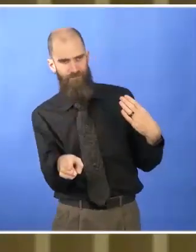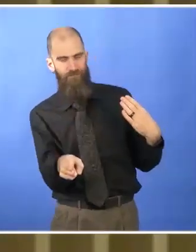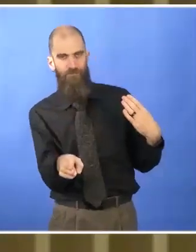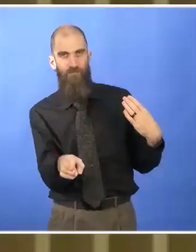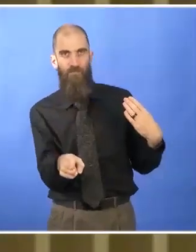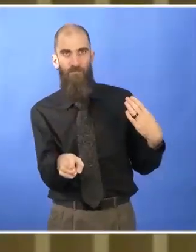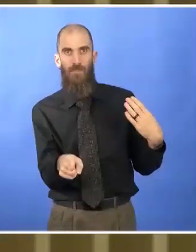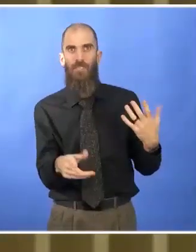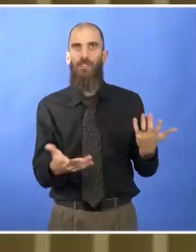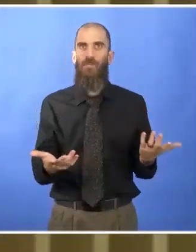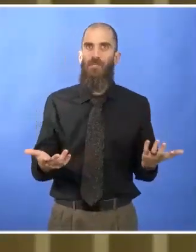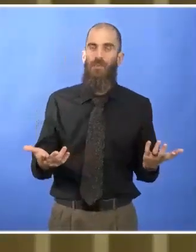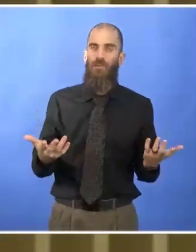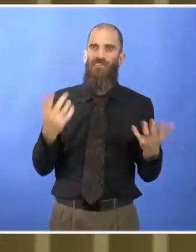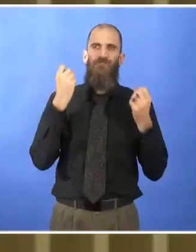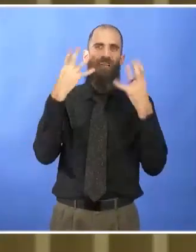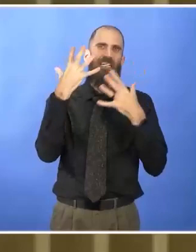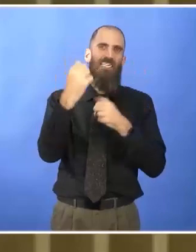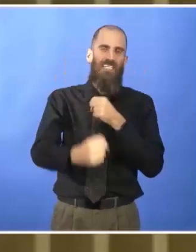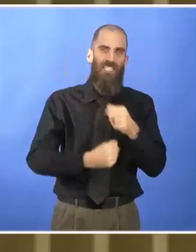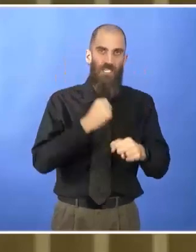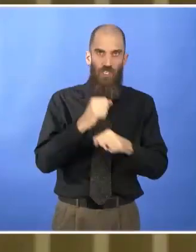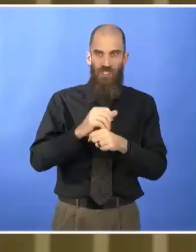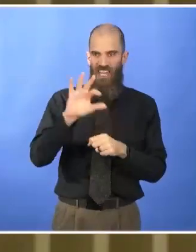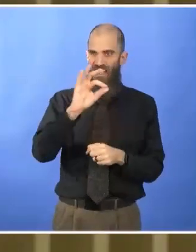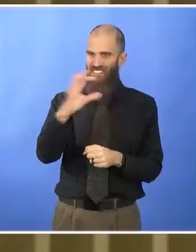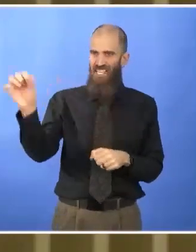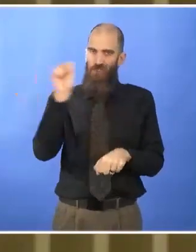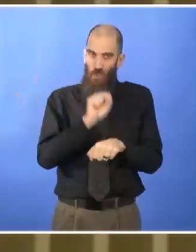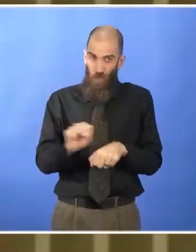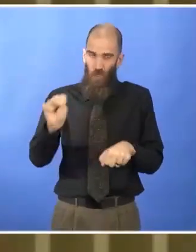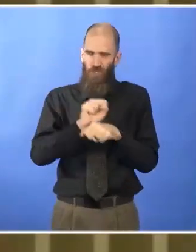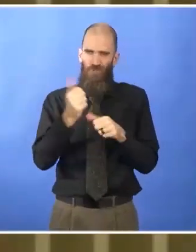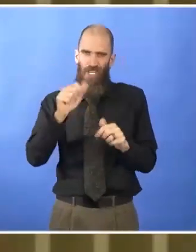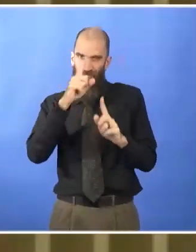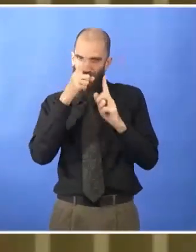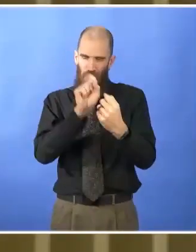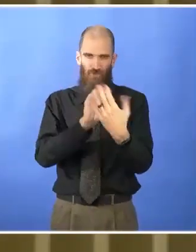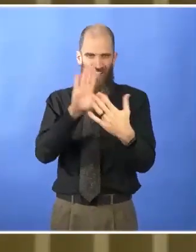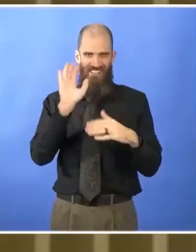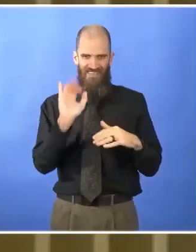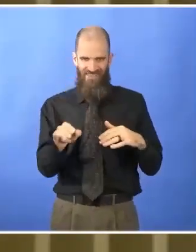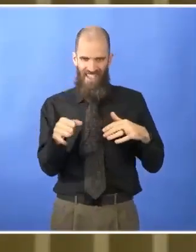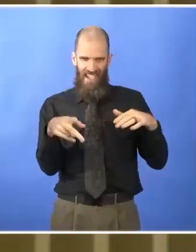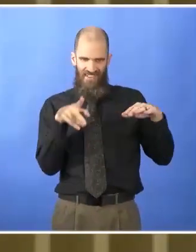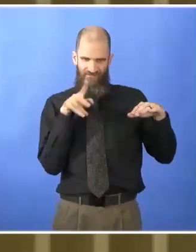INCLUDING WITH COMMISSIONER AND ACTING CHAIR CLYBURN LEADING